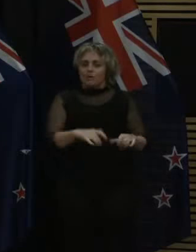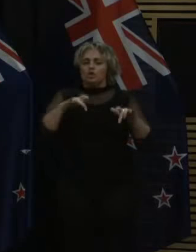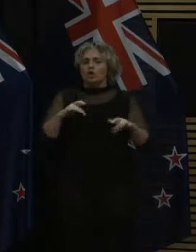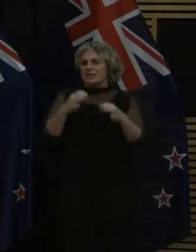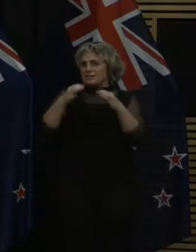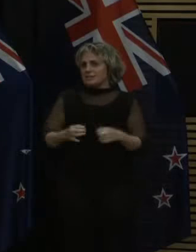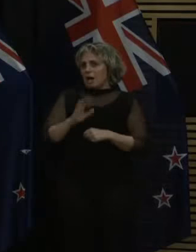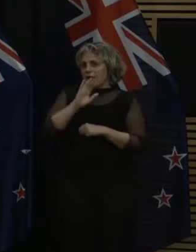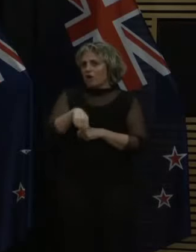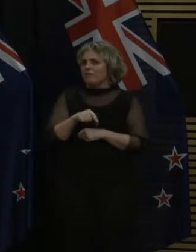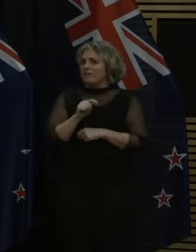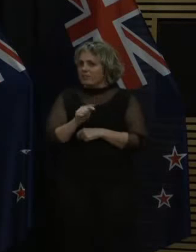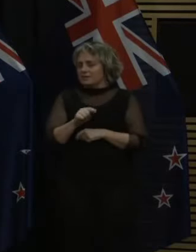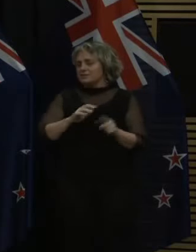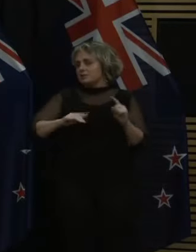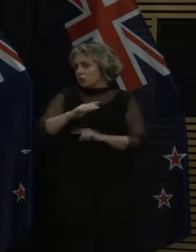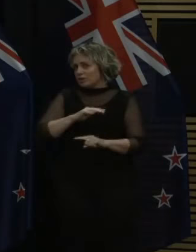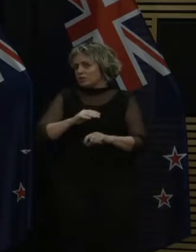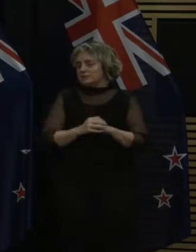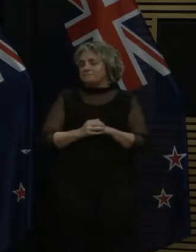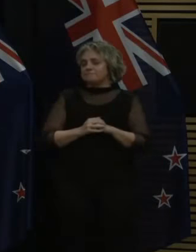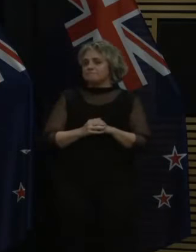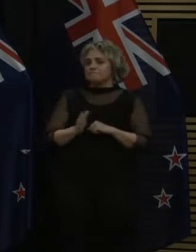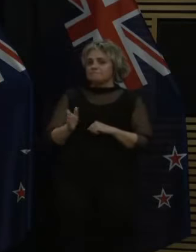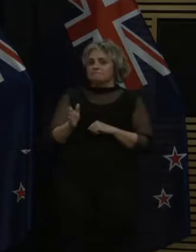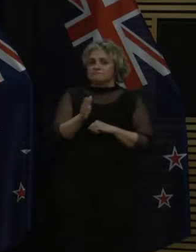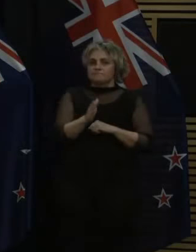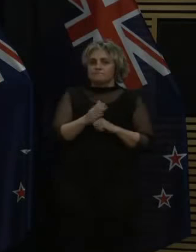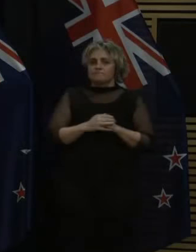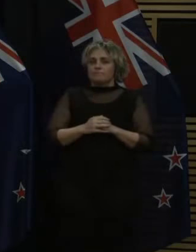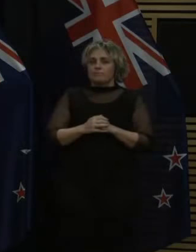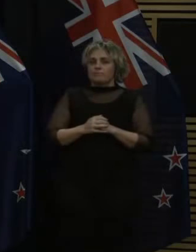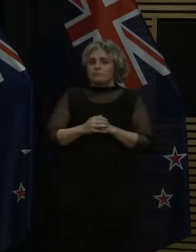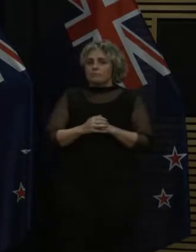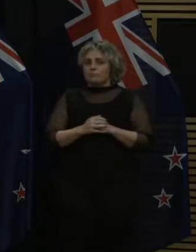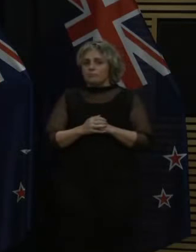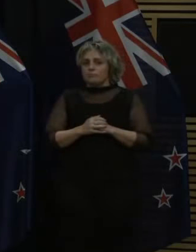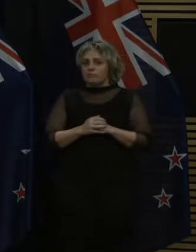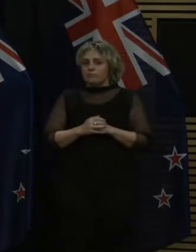We would be able to incorporate any variation into the way the app works, keeping